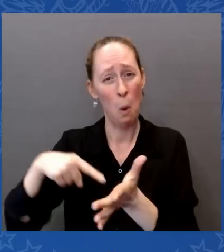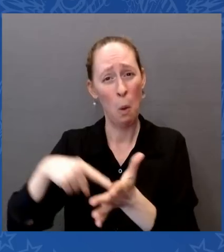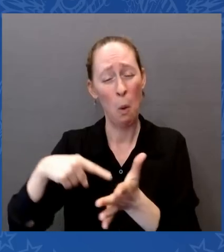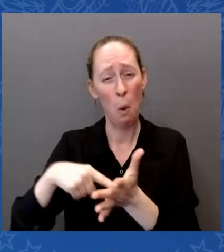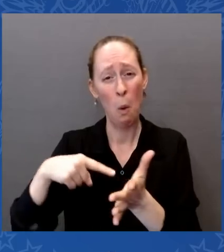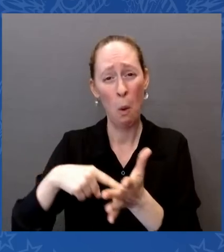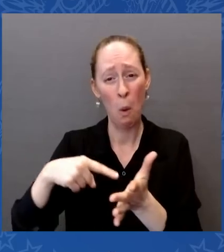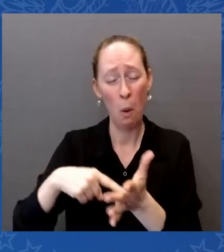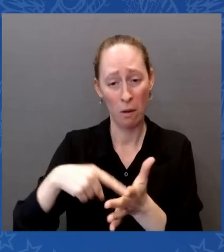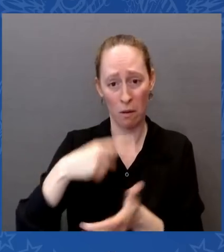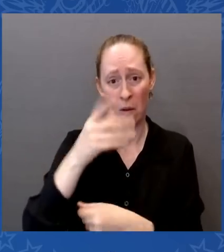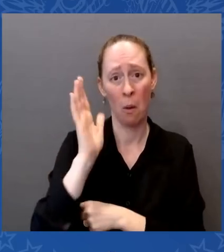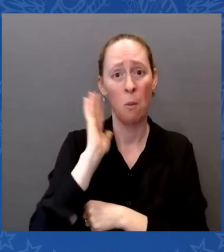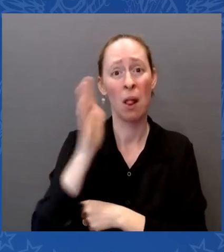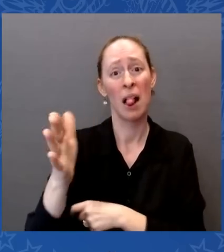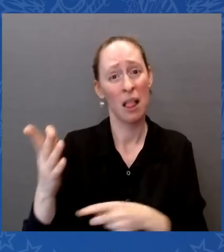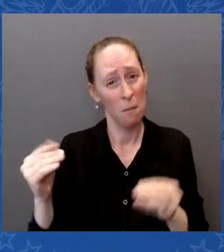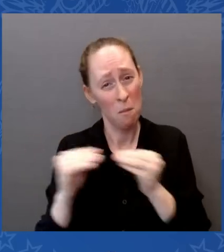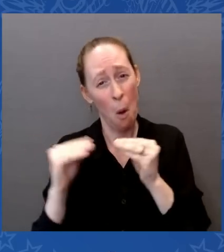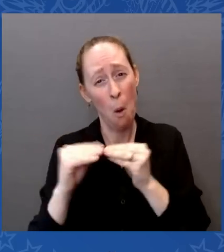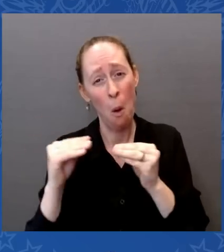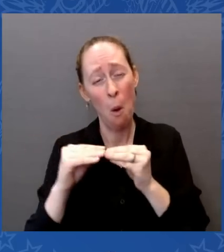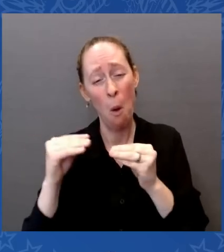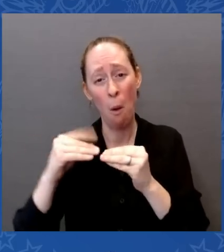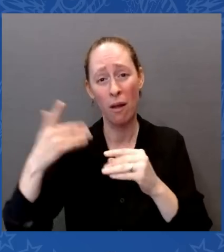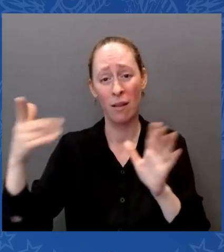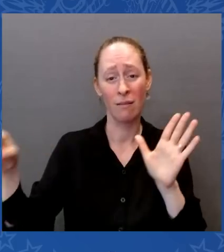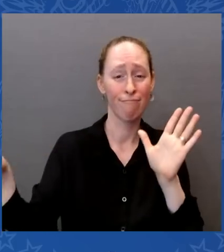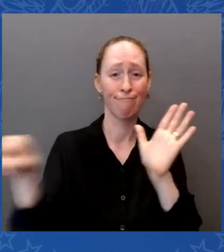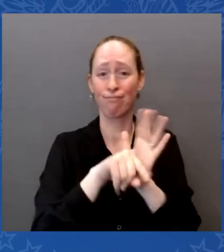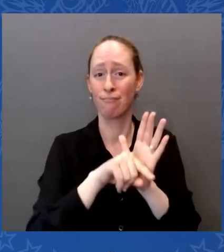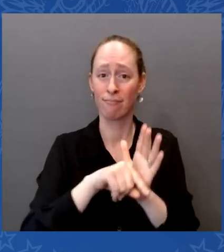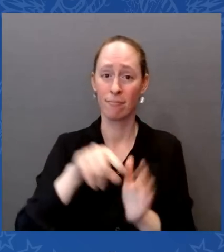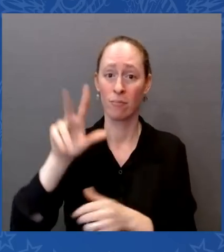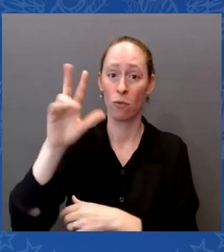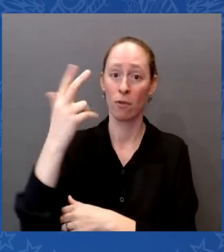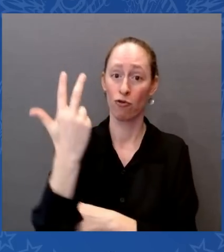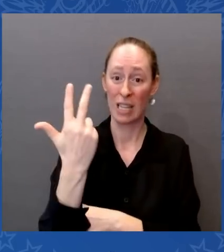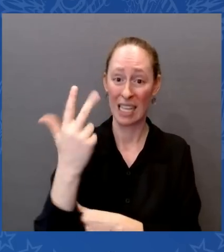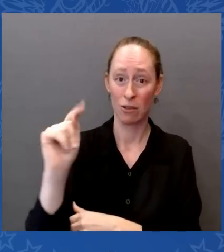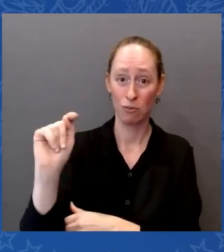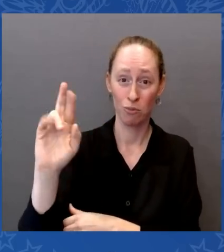That's their plan. That's what they did under my predecessor, and that's what they intend to do again.